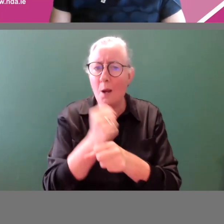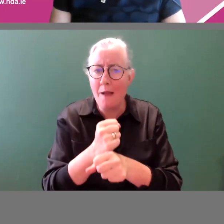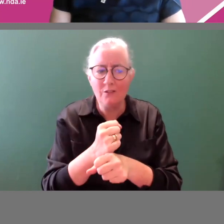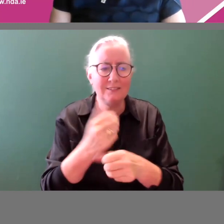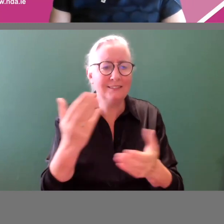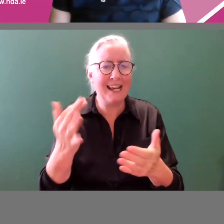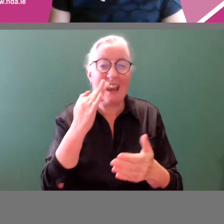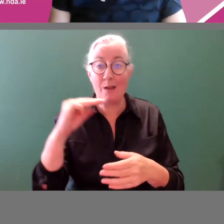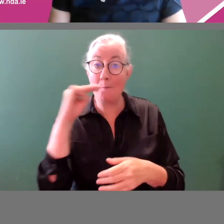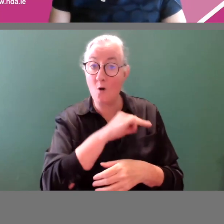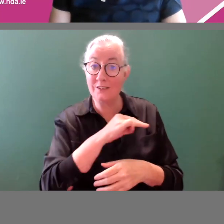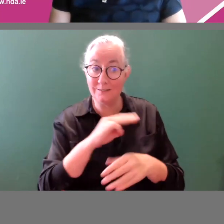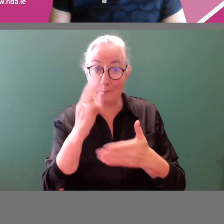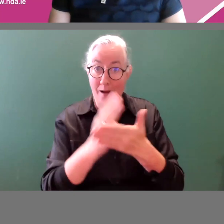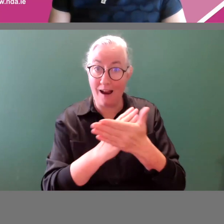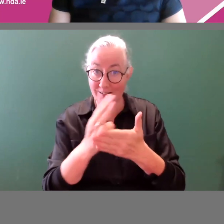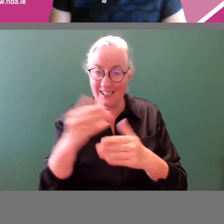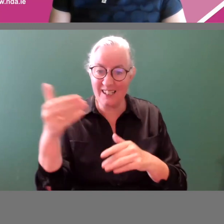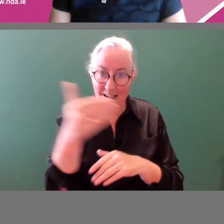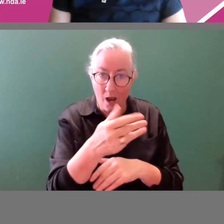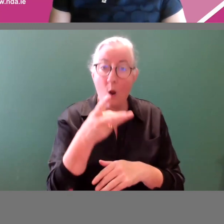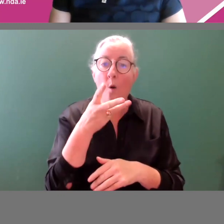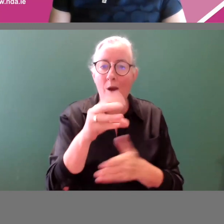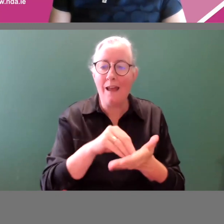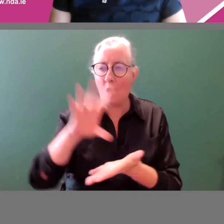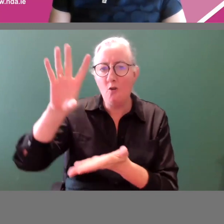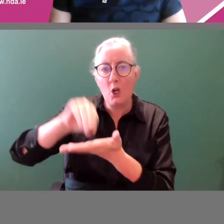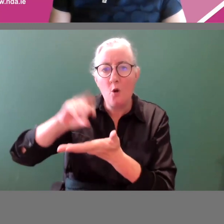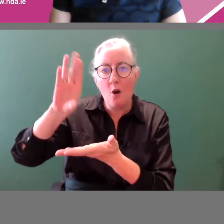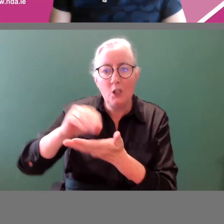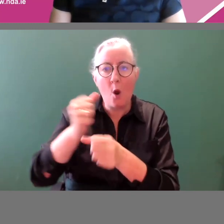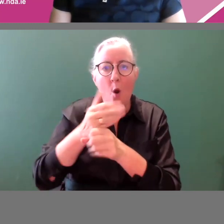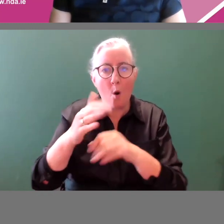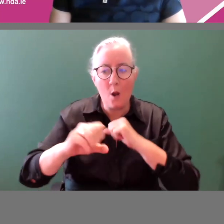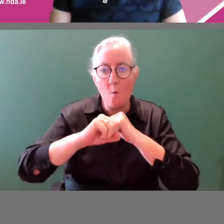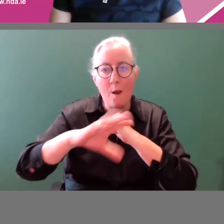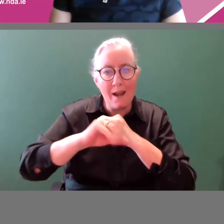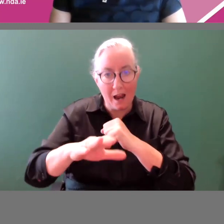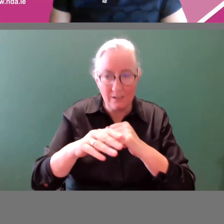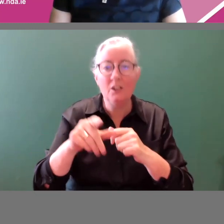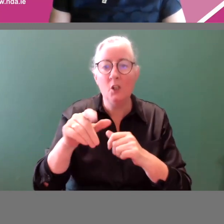slides and we'll be putting a recording of all of the webinars on YouTube. So please sit back